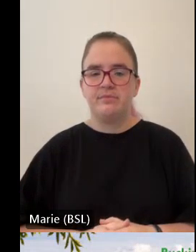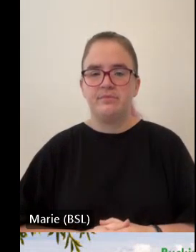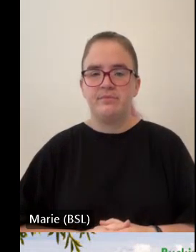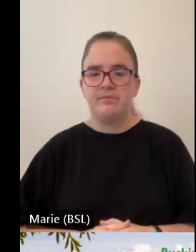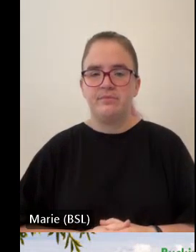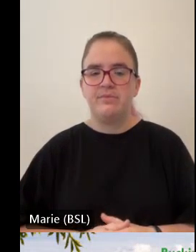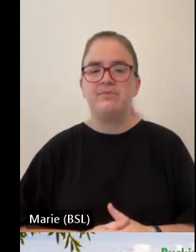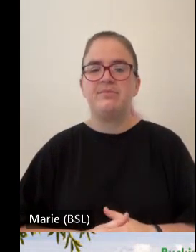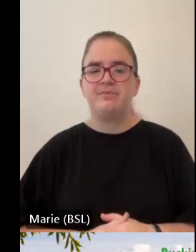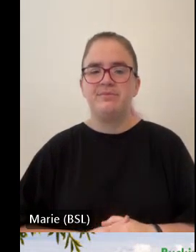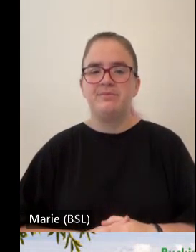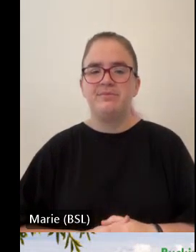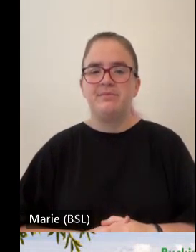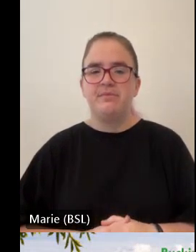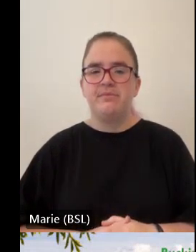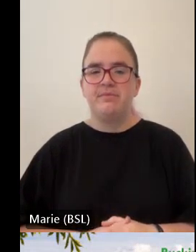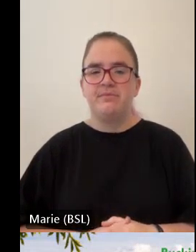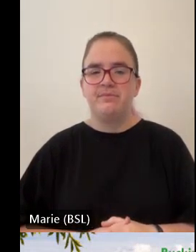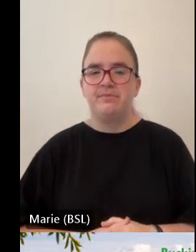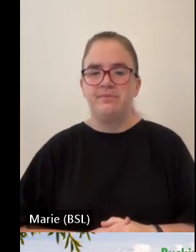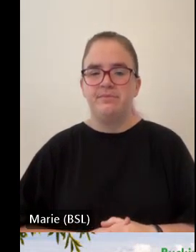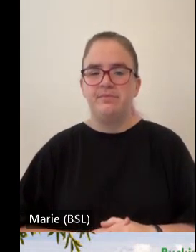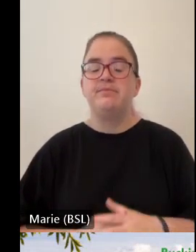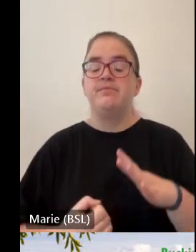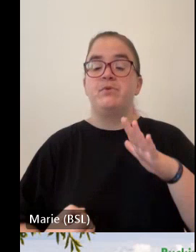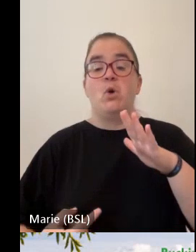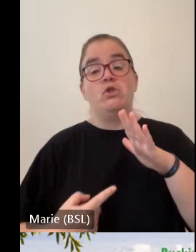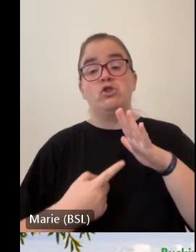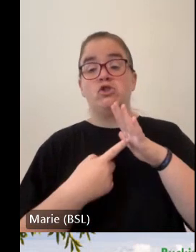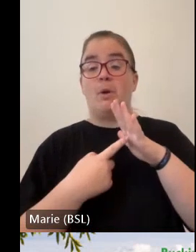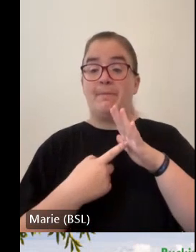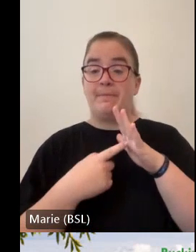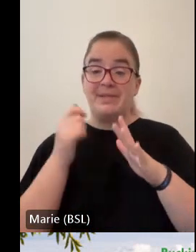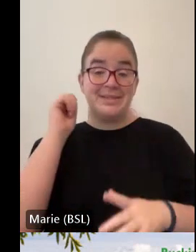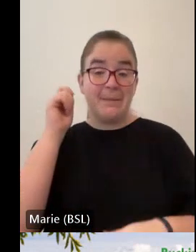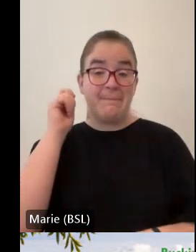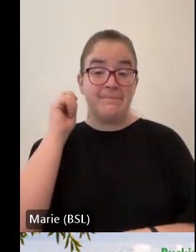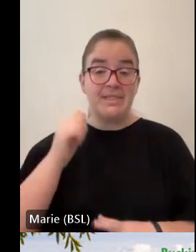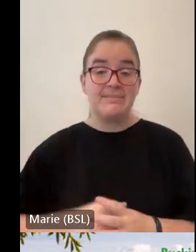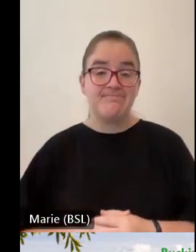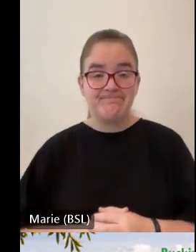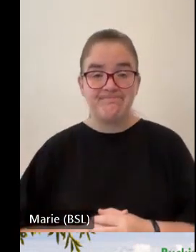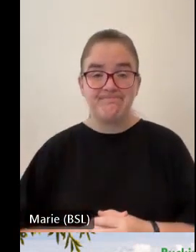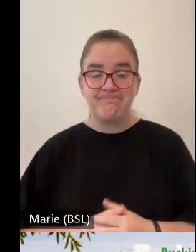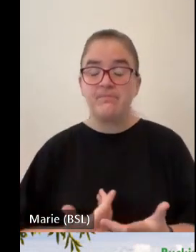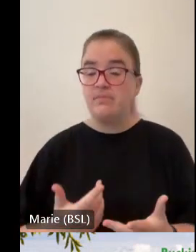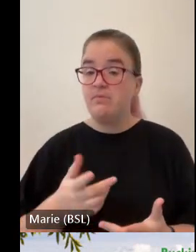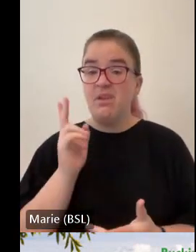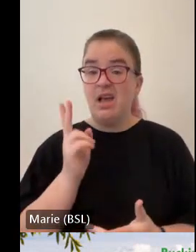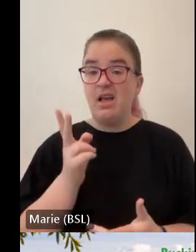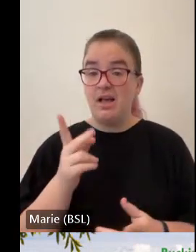What the hell? So top tips again as, as Bernie alluded to and I, as I've said